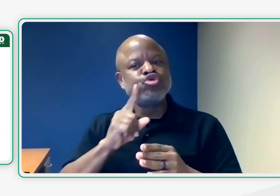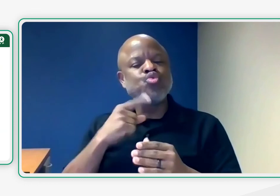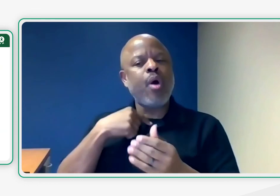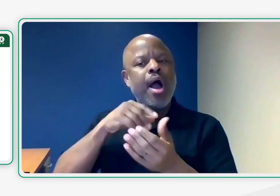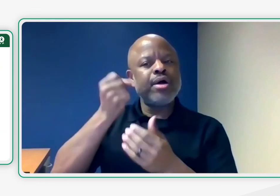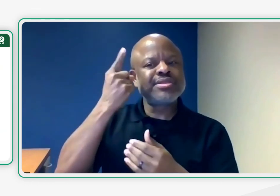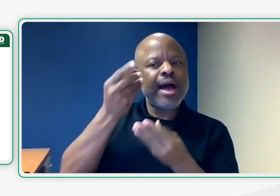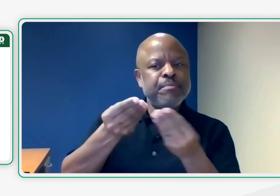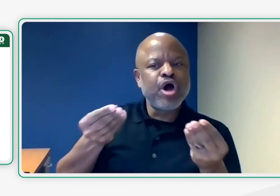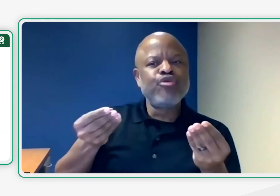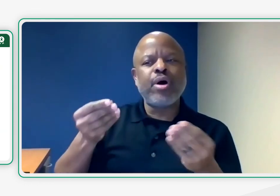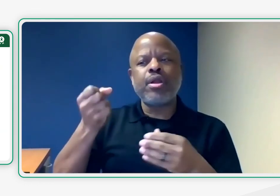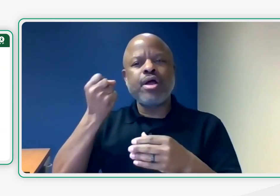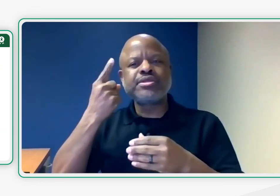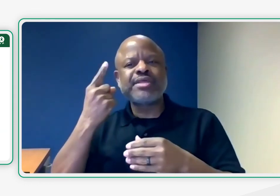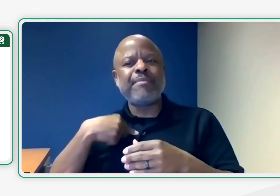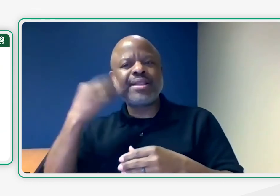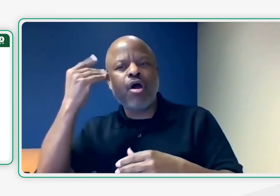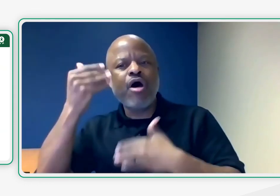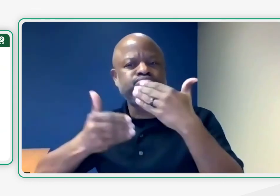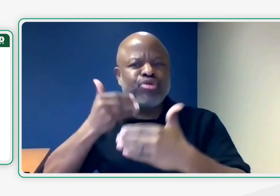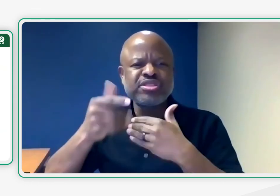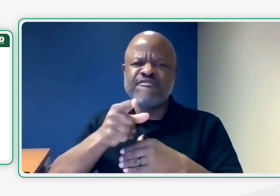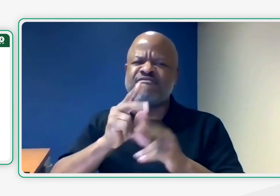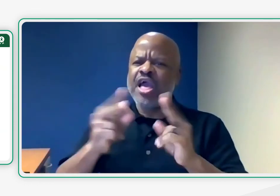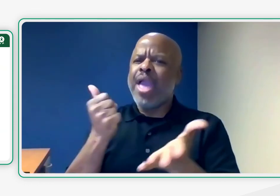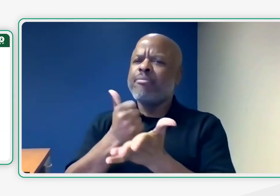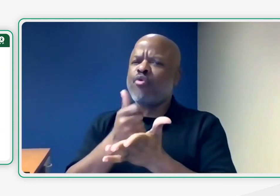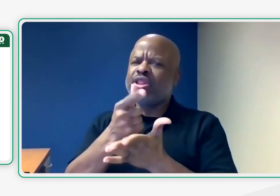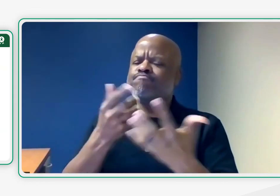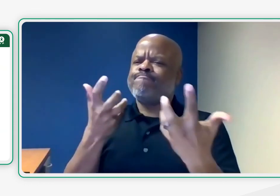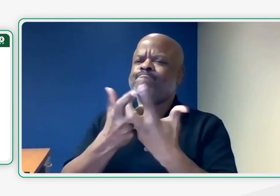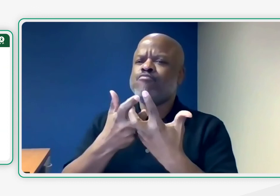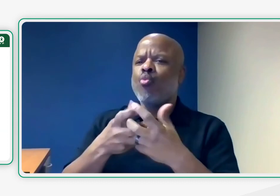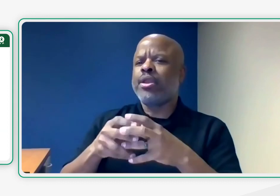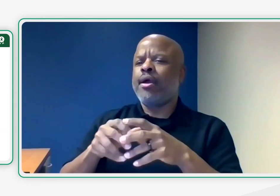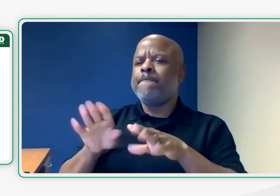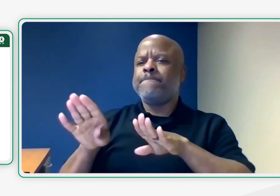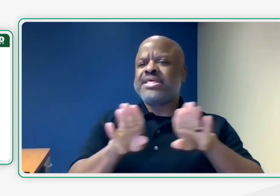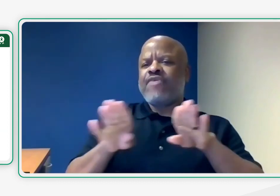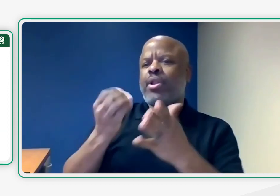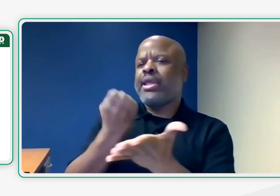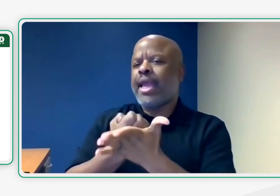You know, I've read this again, and again, and again to make sure I really understand the material, to make sure I really understand this thought process.